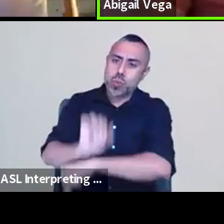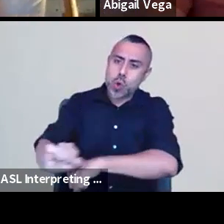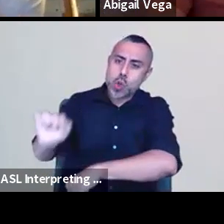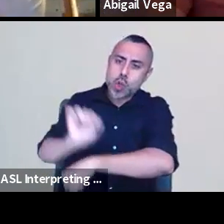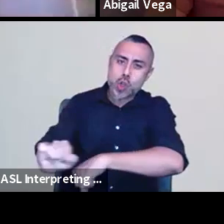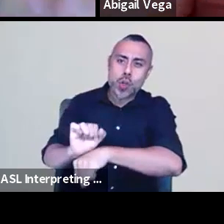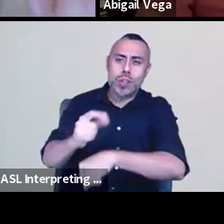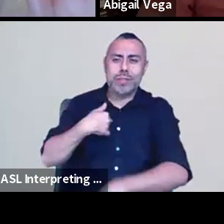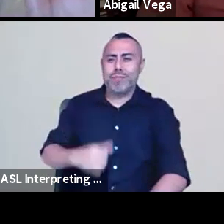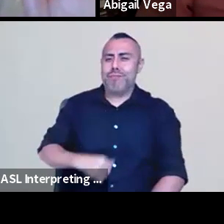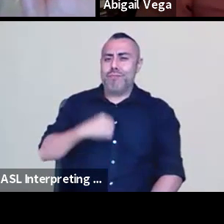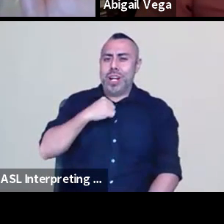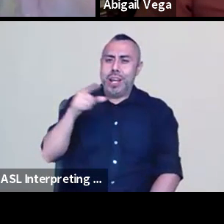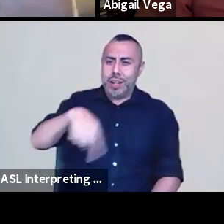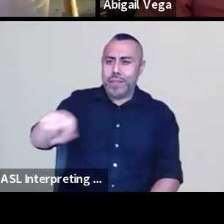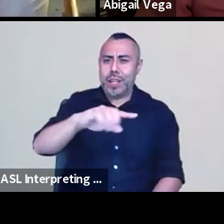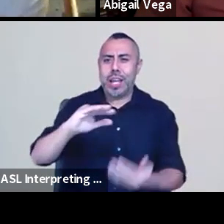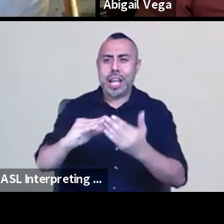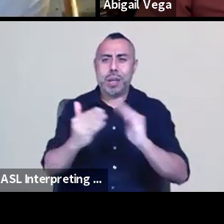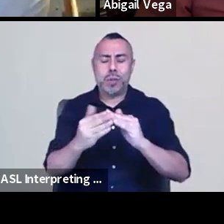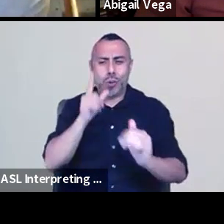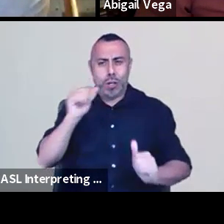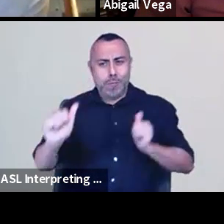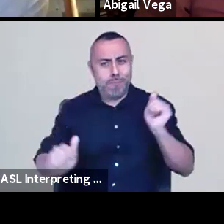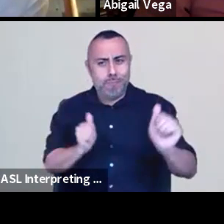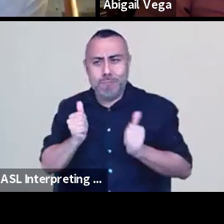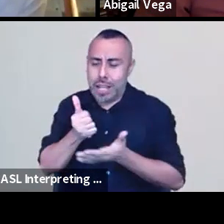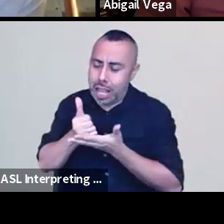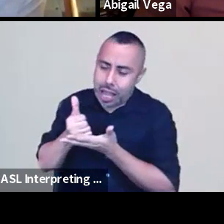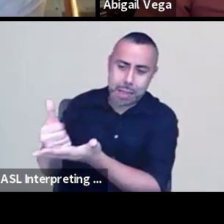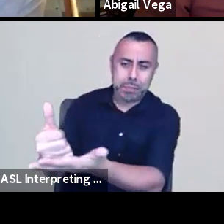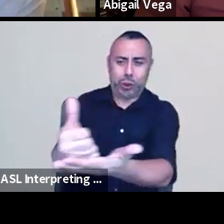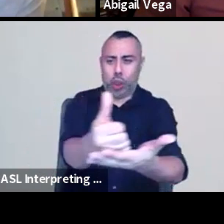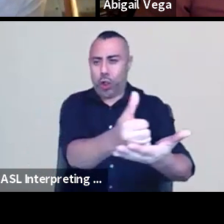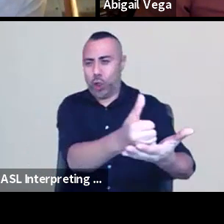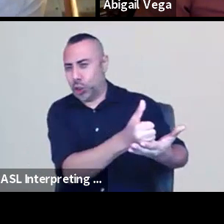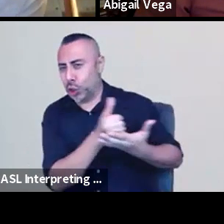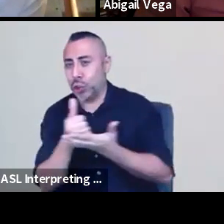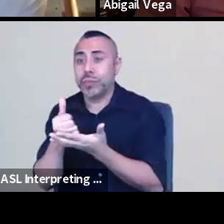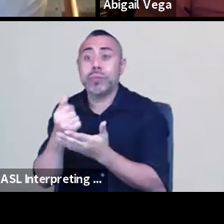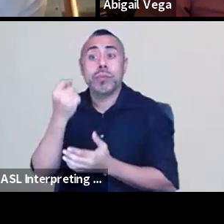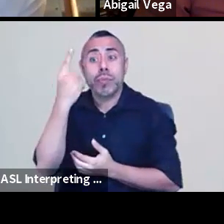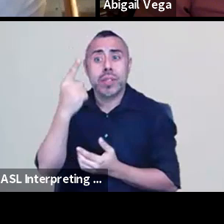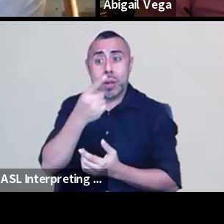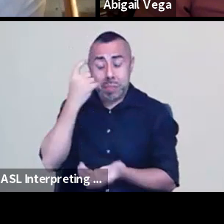to help each other and because of that, there has been so much to take care of and manage.